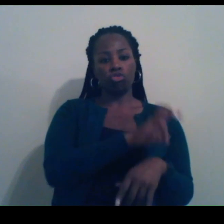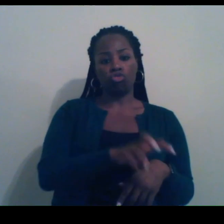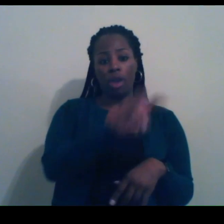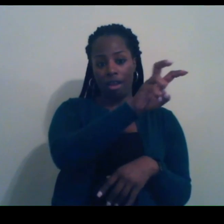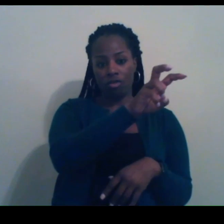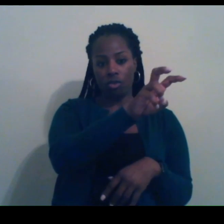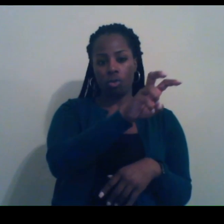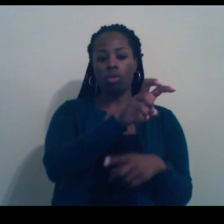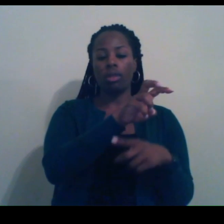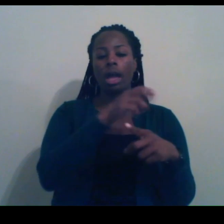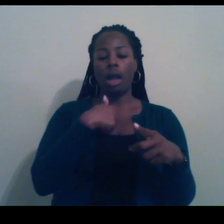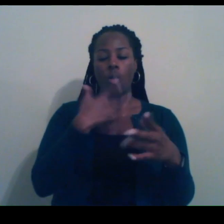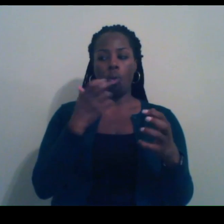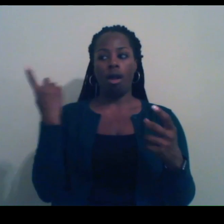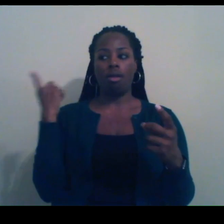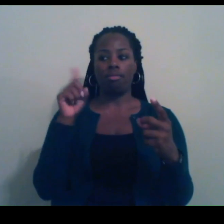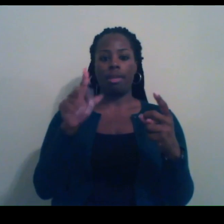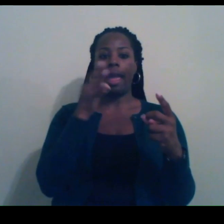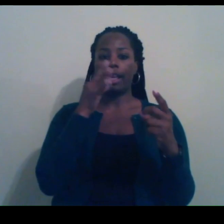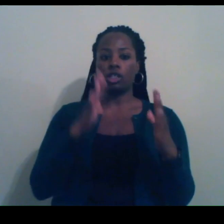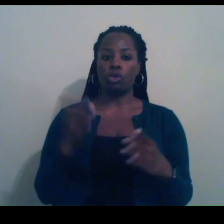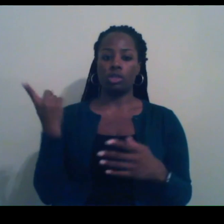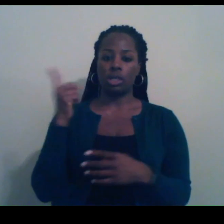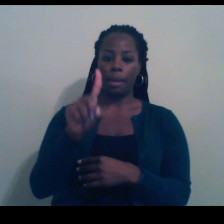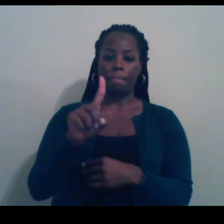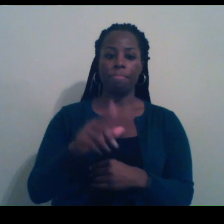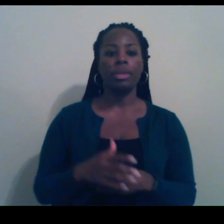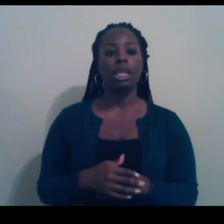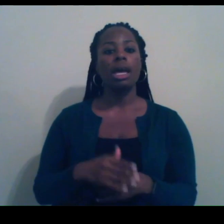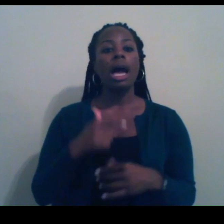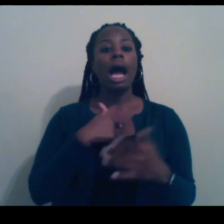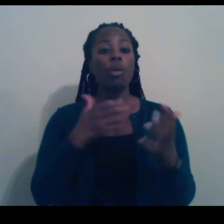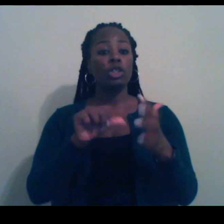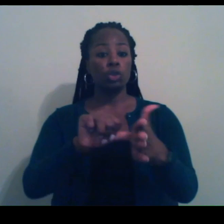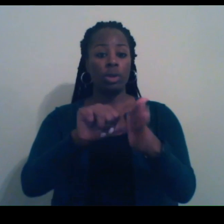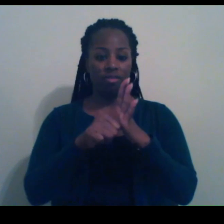I just want to echo what the vice president said that we want people to go